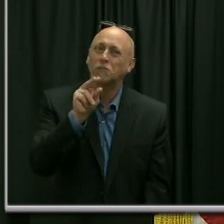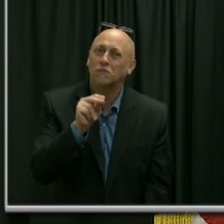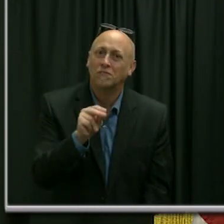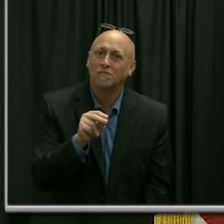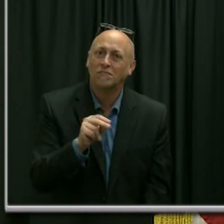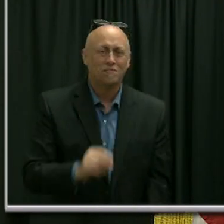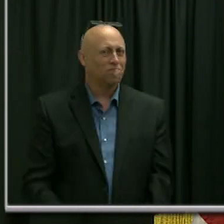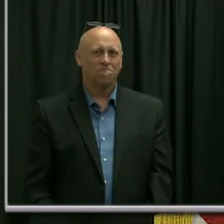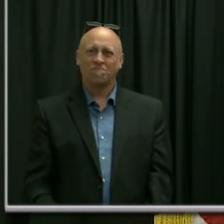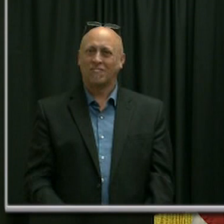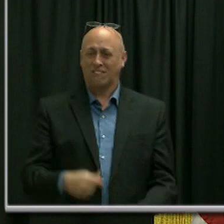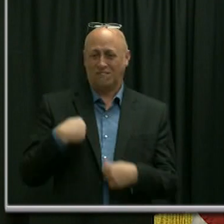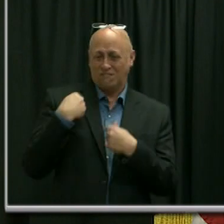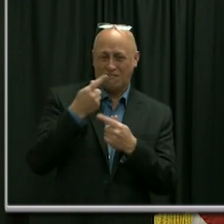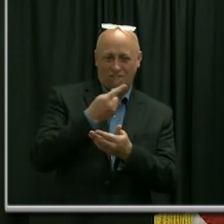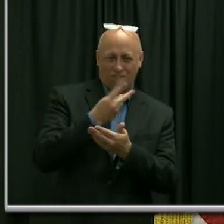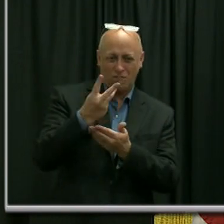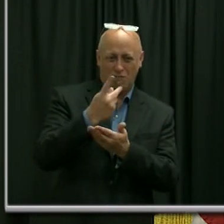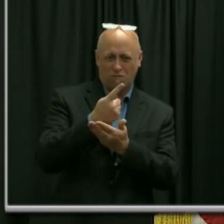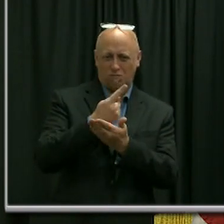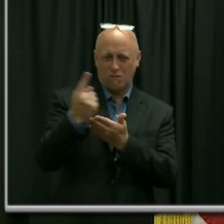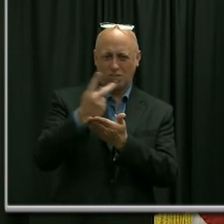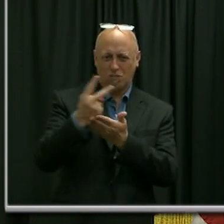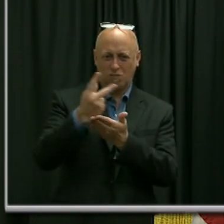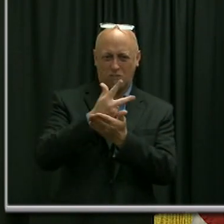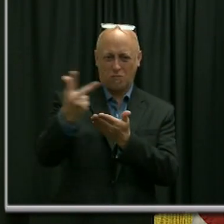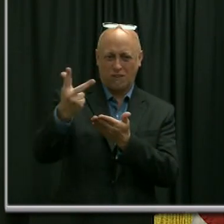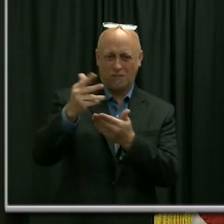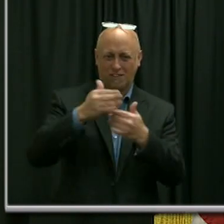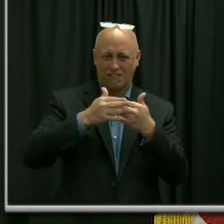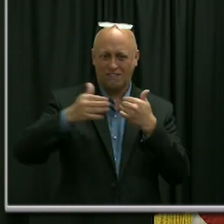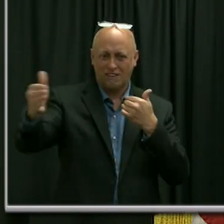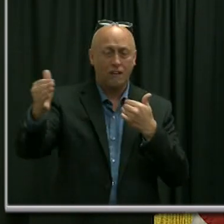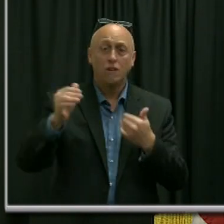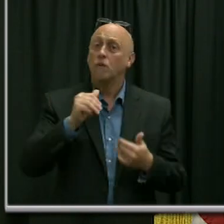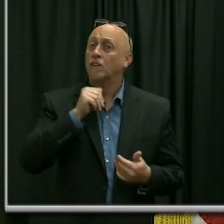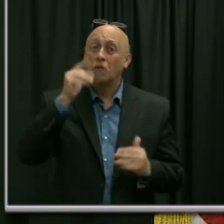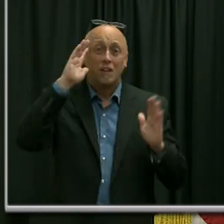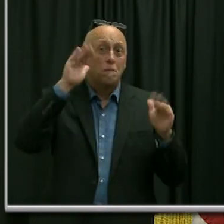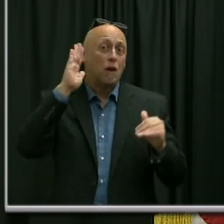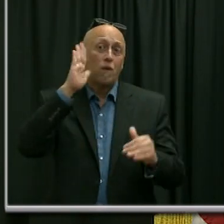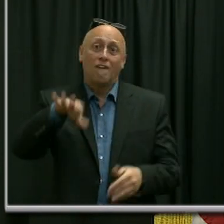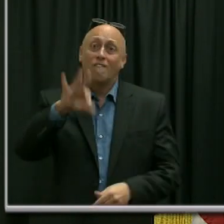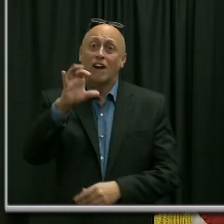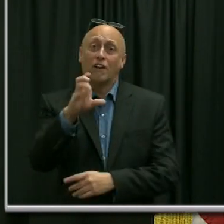TO HAVE ONE OVER THE NEXT FEW WEEKS WHEN THE NASHVILLE AREA